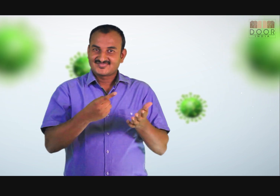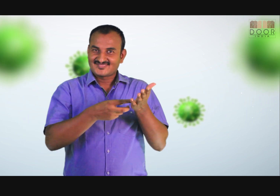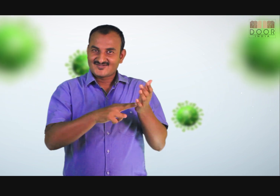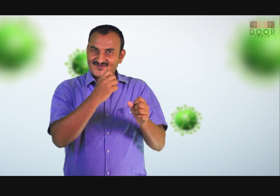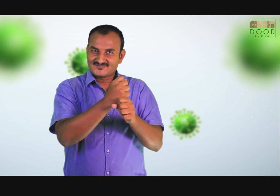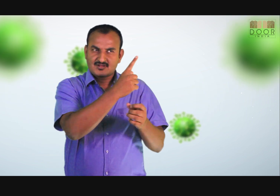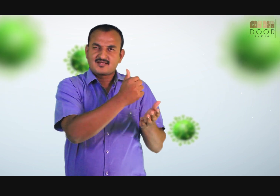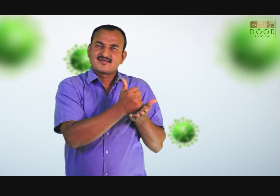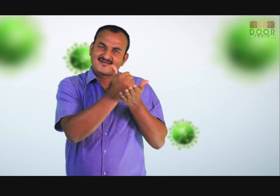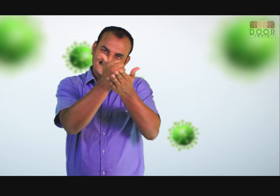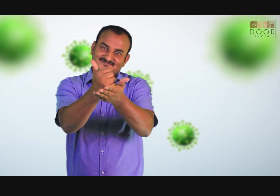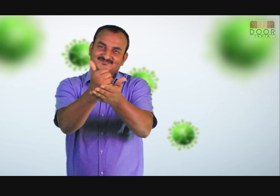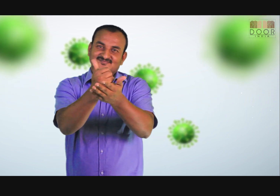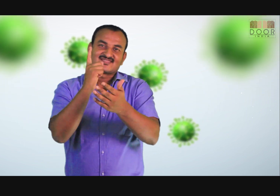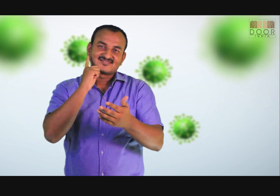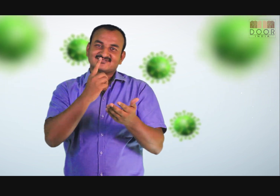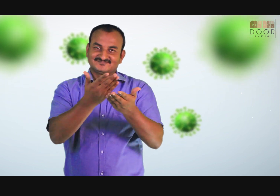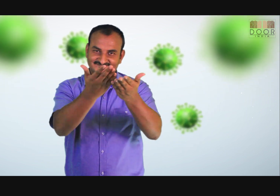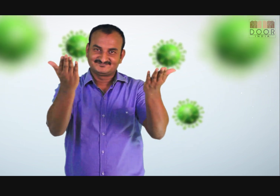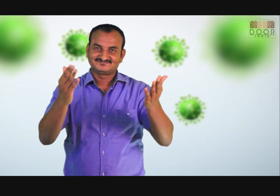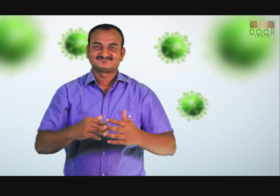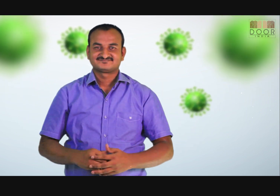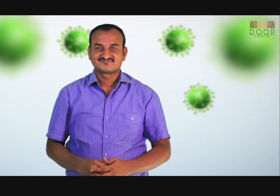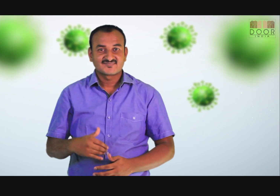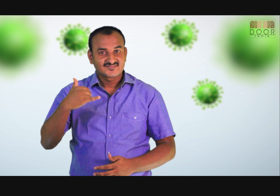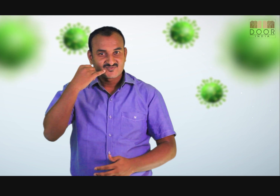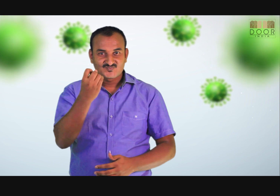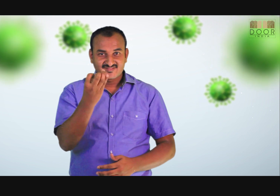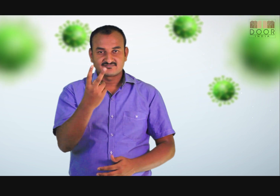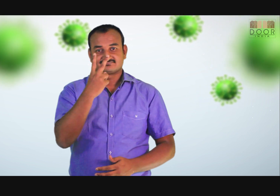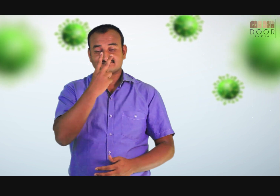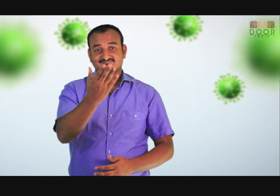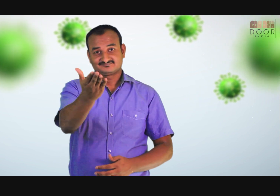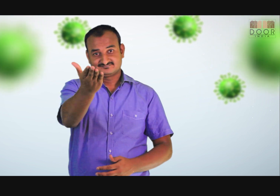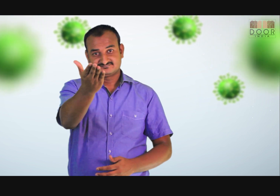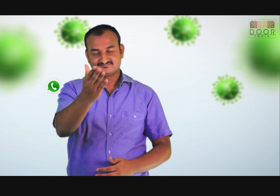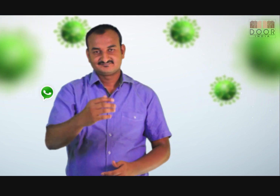Tamil Nadu government will help the deaf people. Here is the WhatsApp video call number.